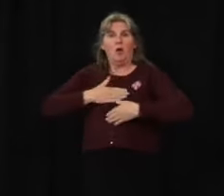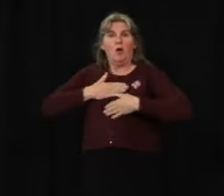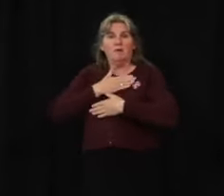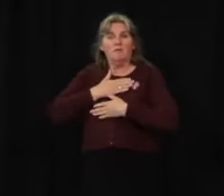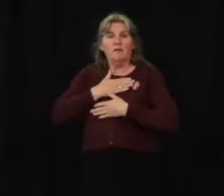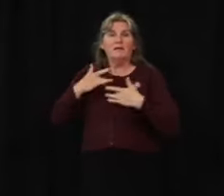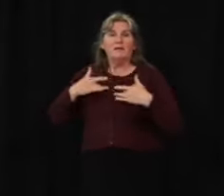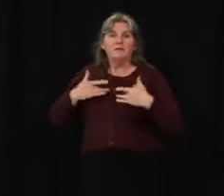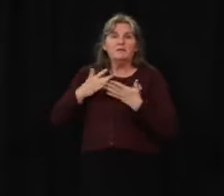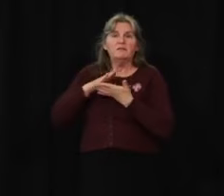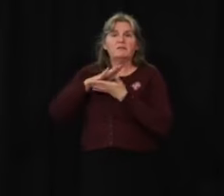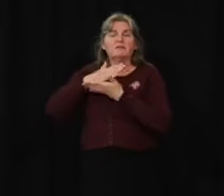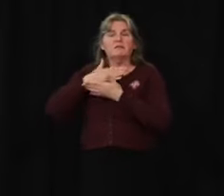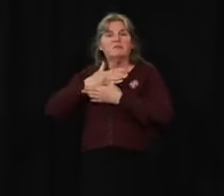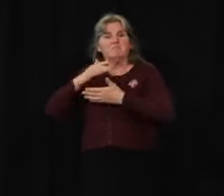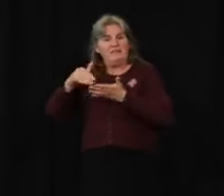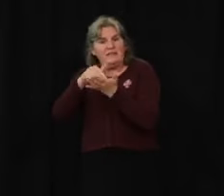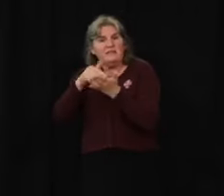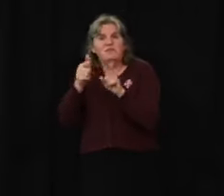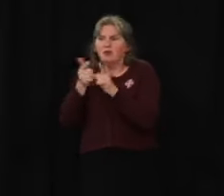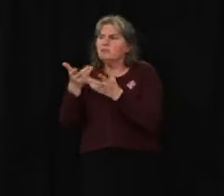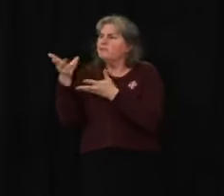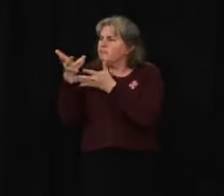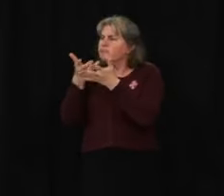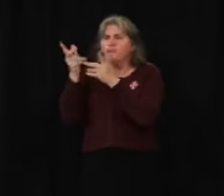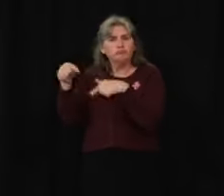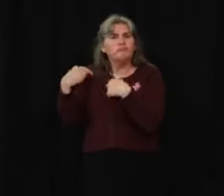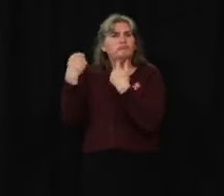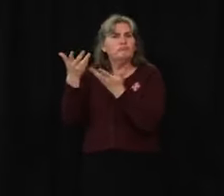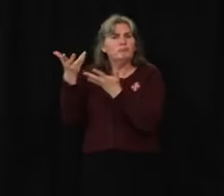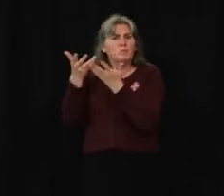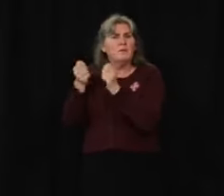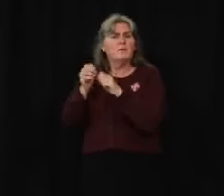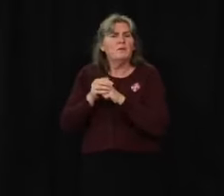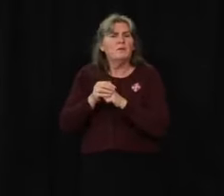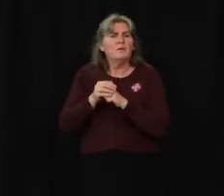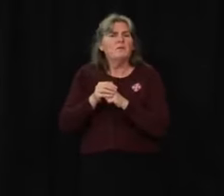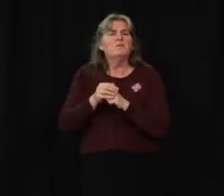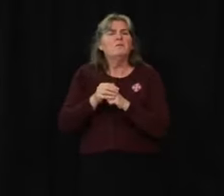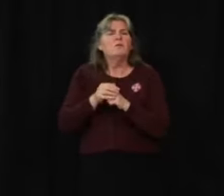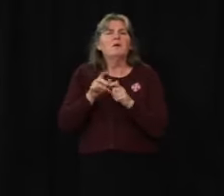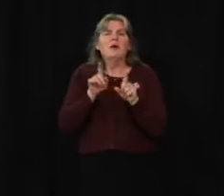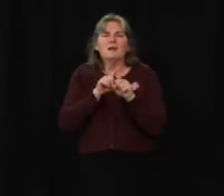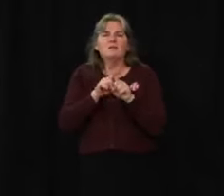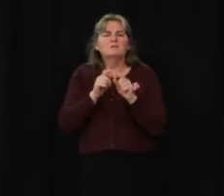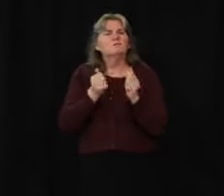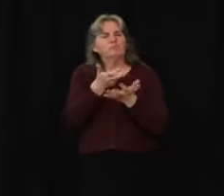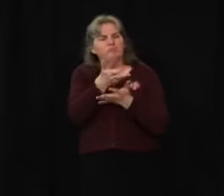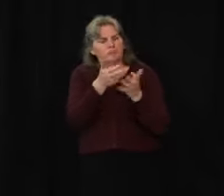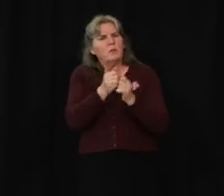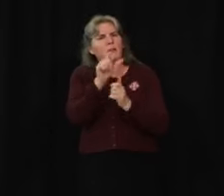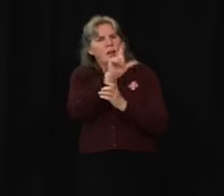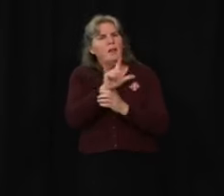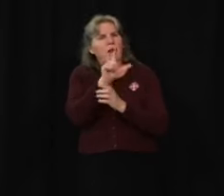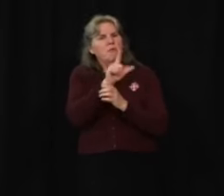Yukoners. We have information, qualification phone lines and e-mail addresses and we also